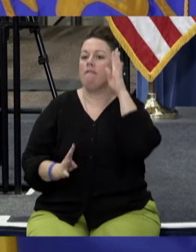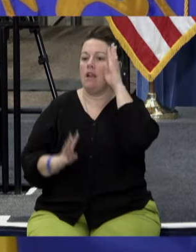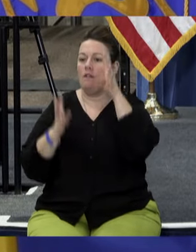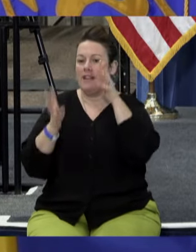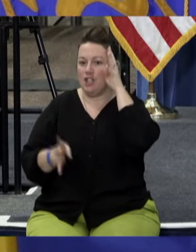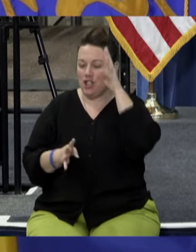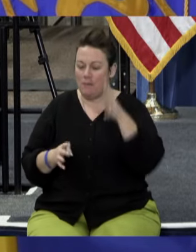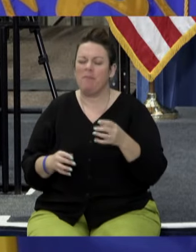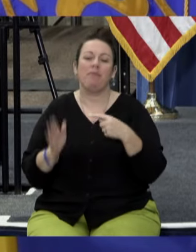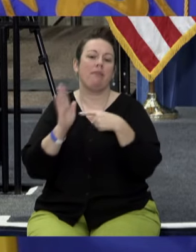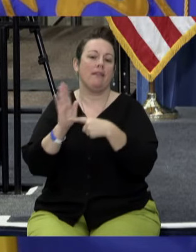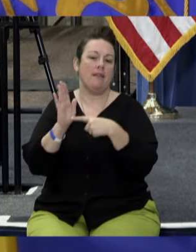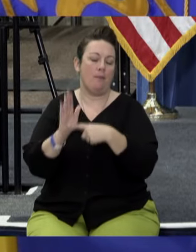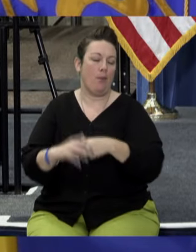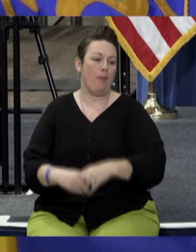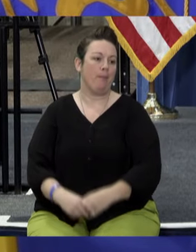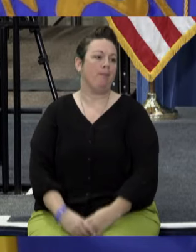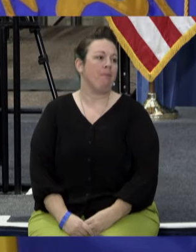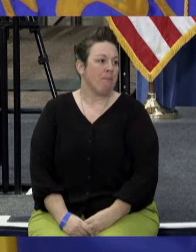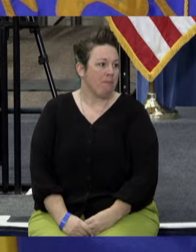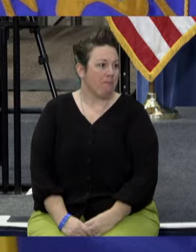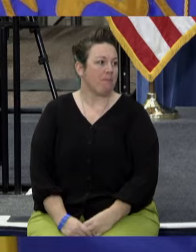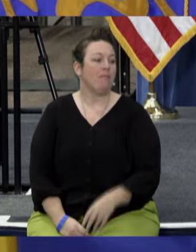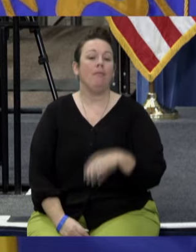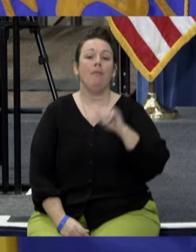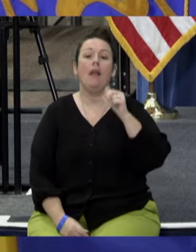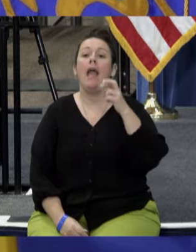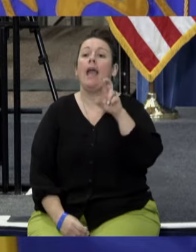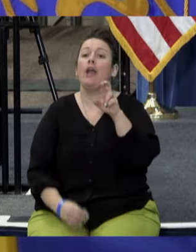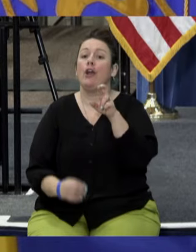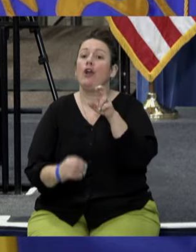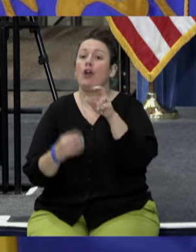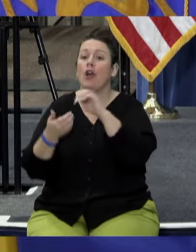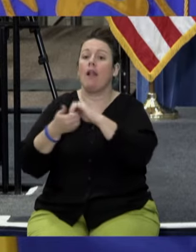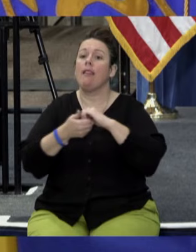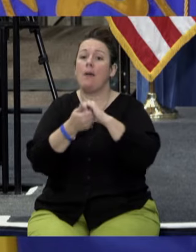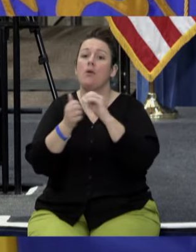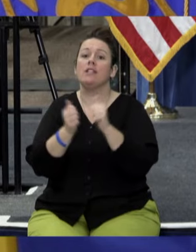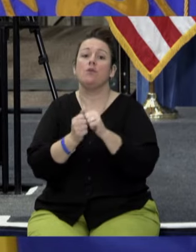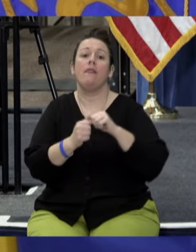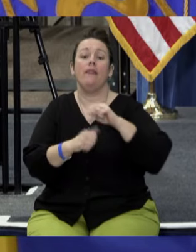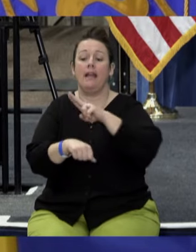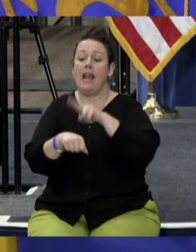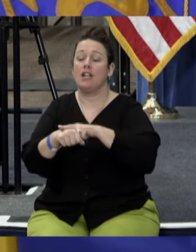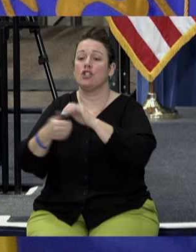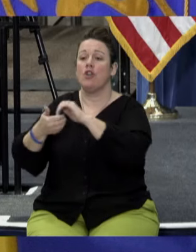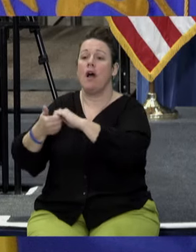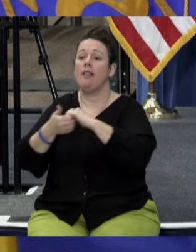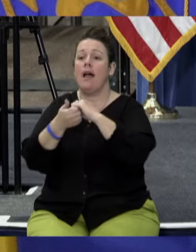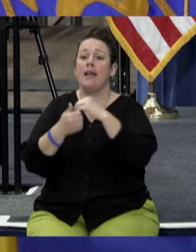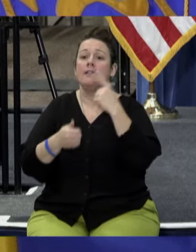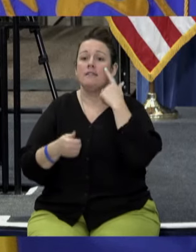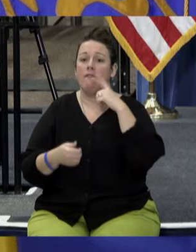For example, ANCOR collaborates with the National Alliance for Direct Support Professionals and